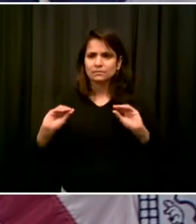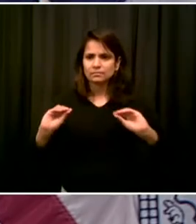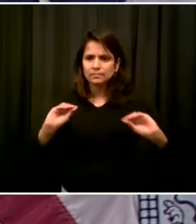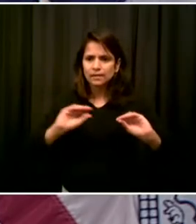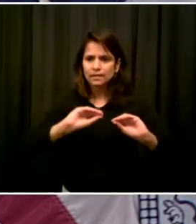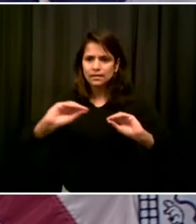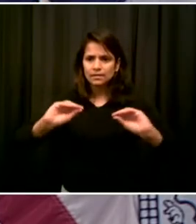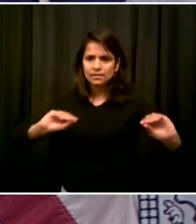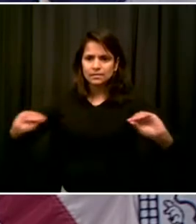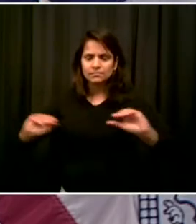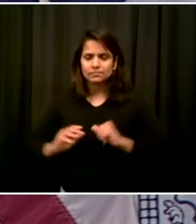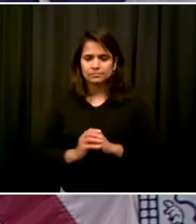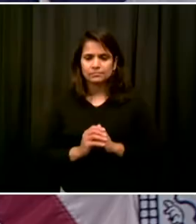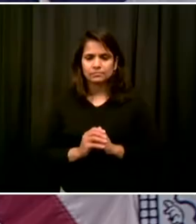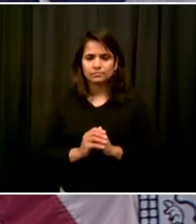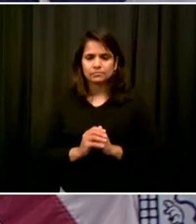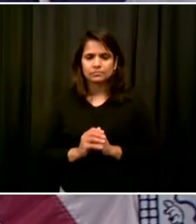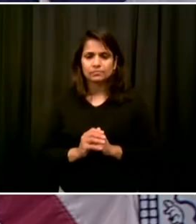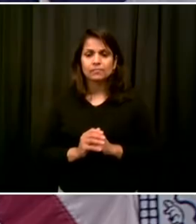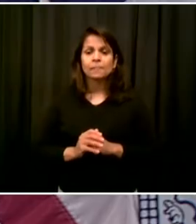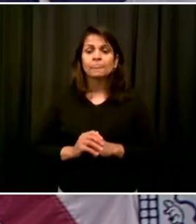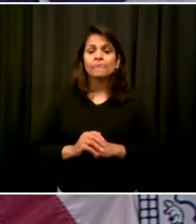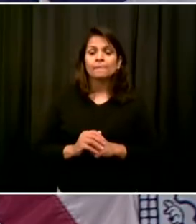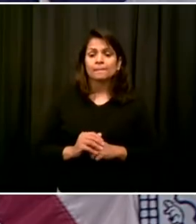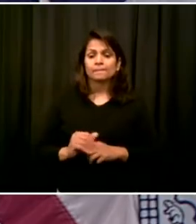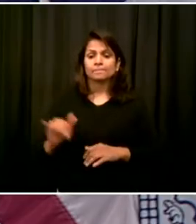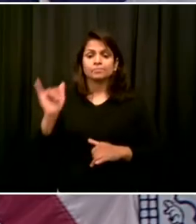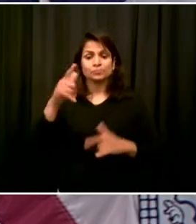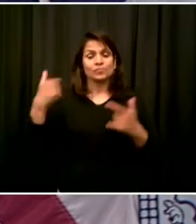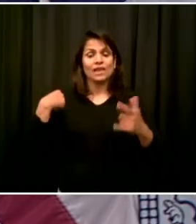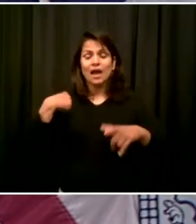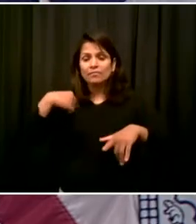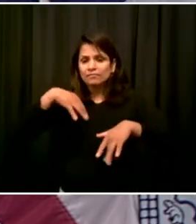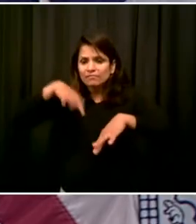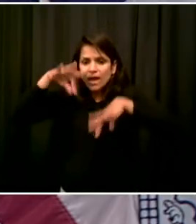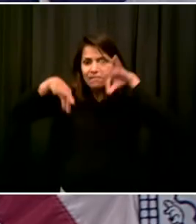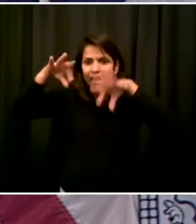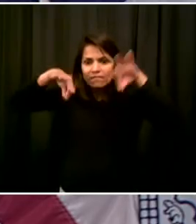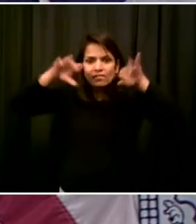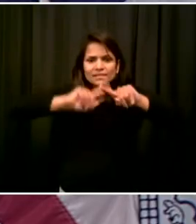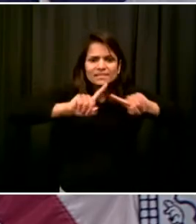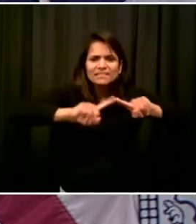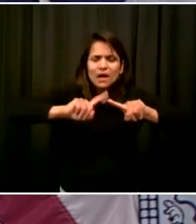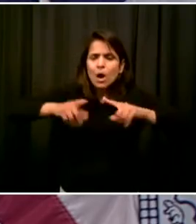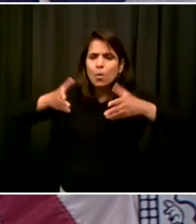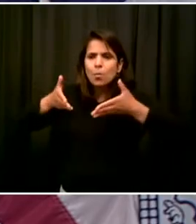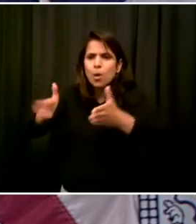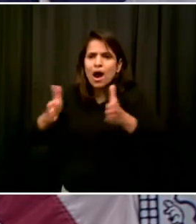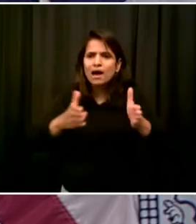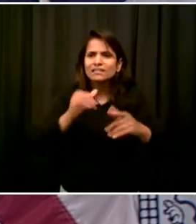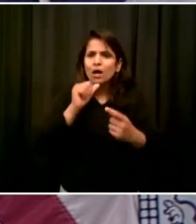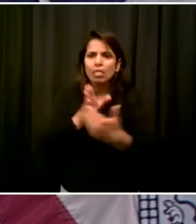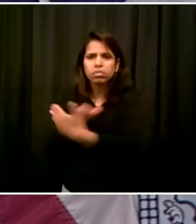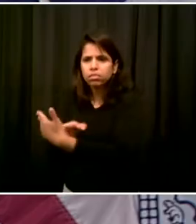IDSA. 1163 MEMBER REDUCTION IN HEADCOUNT. SOME I S